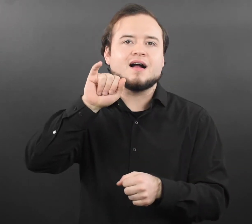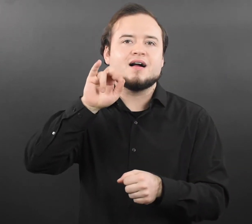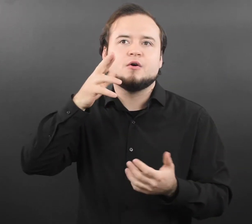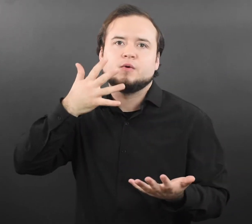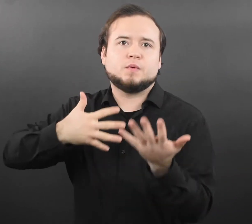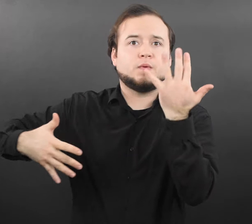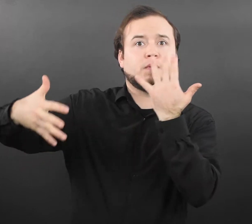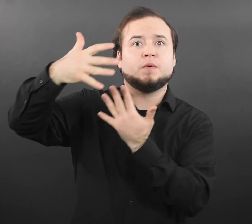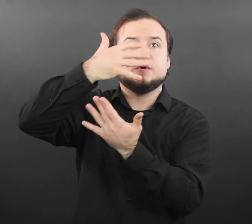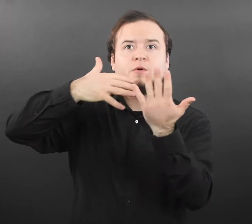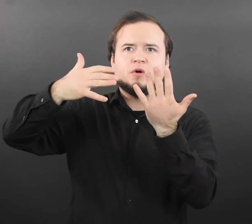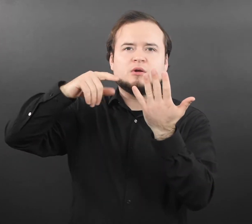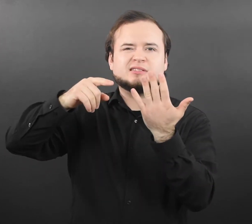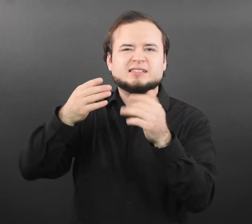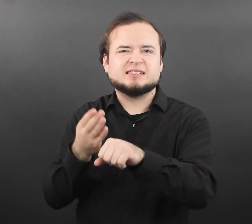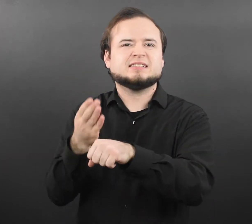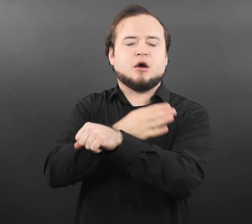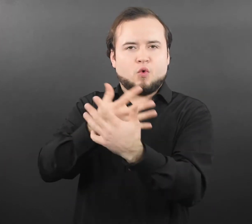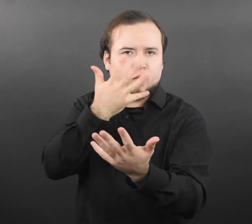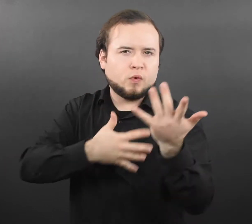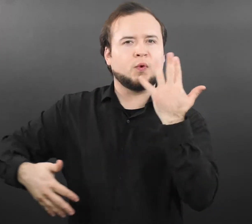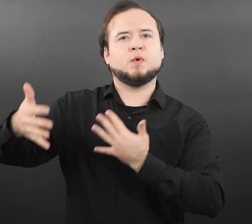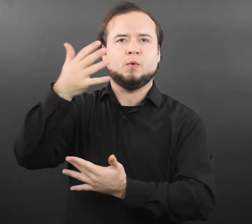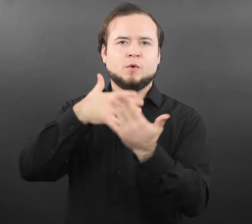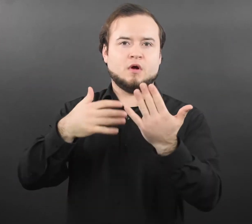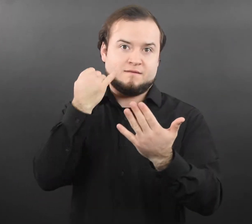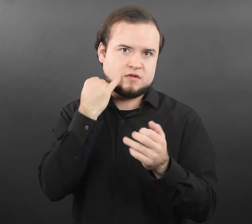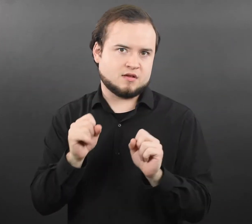Take steps to make the flow of air in your home better, if possible.